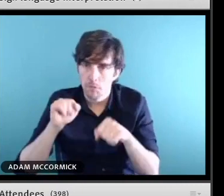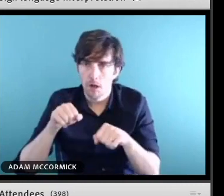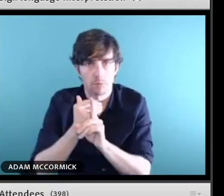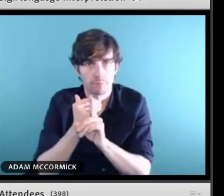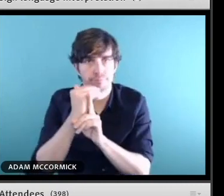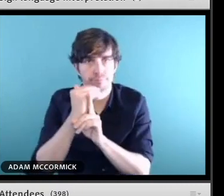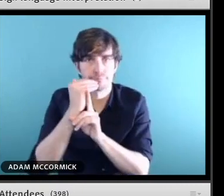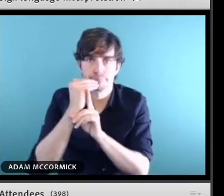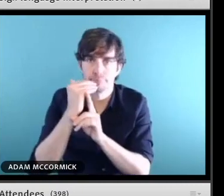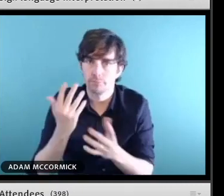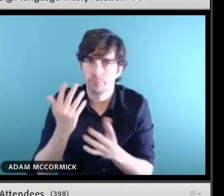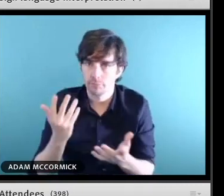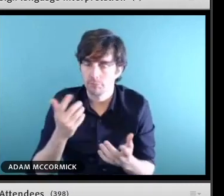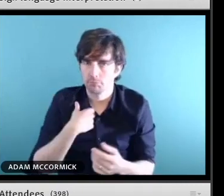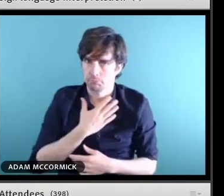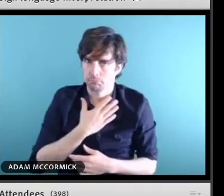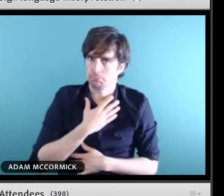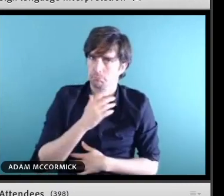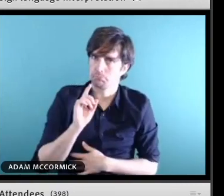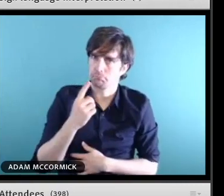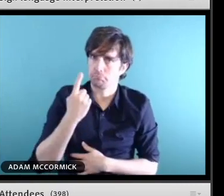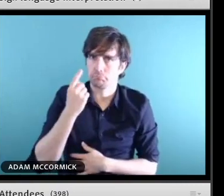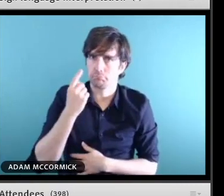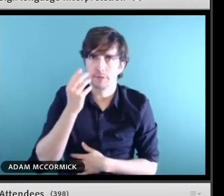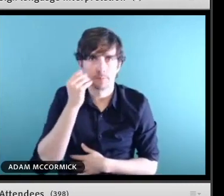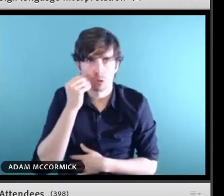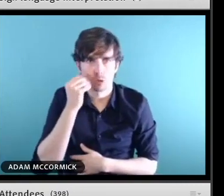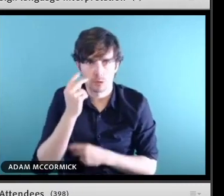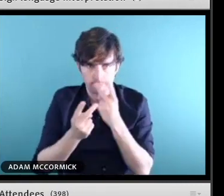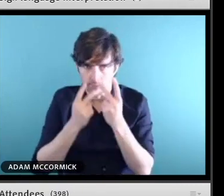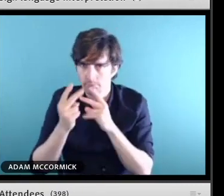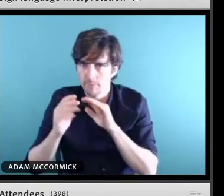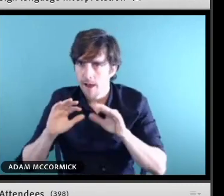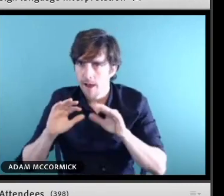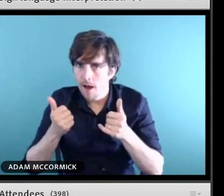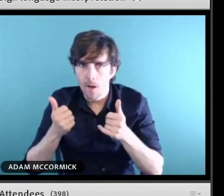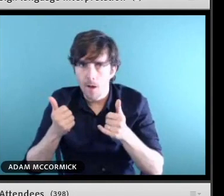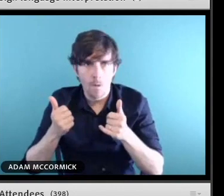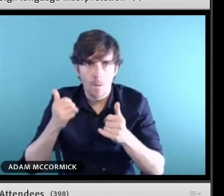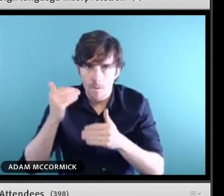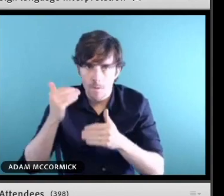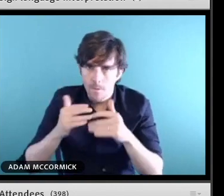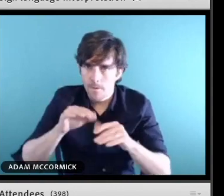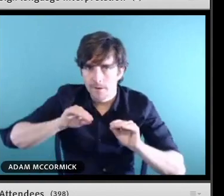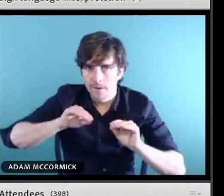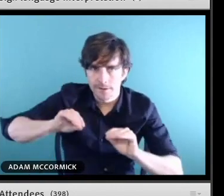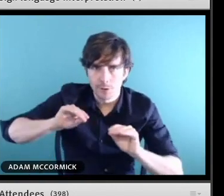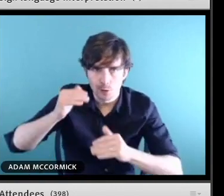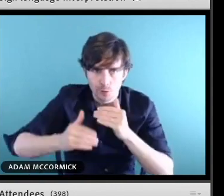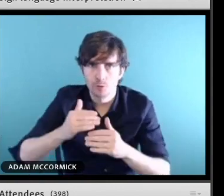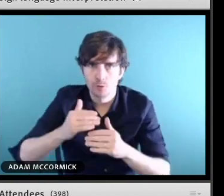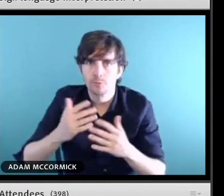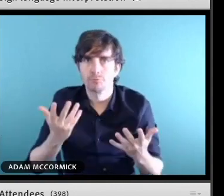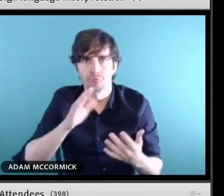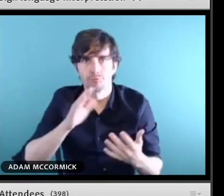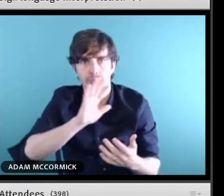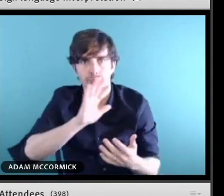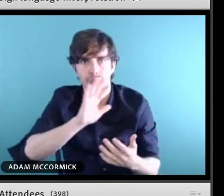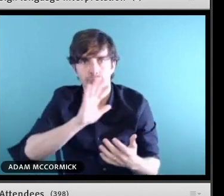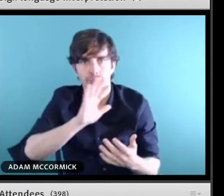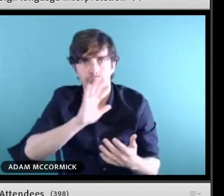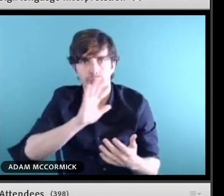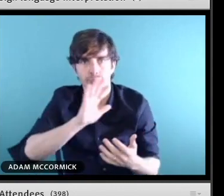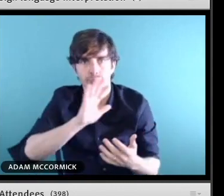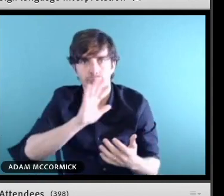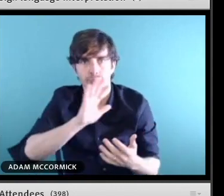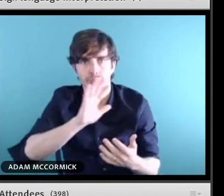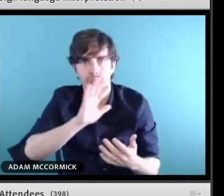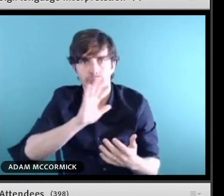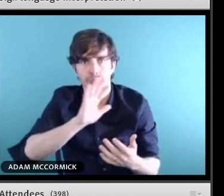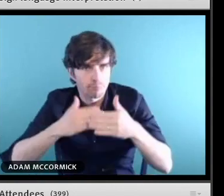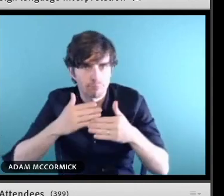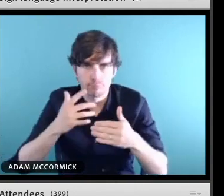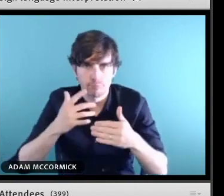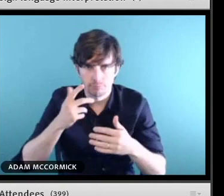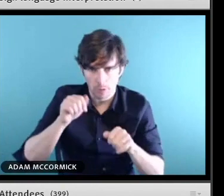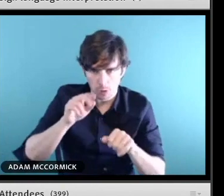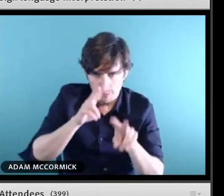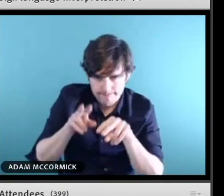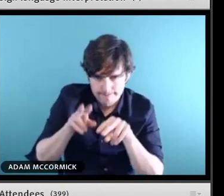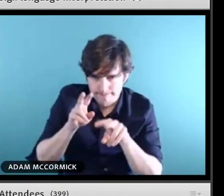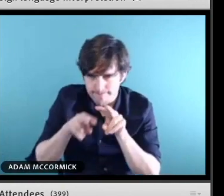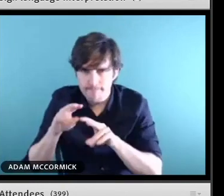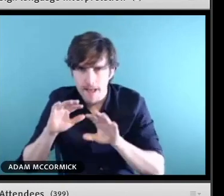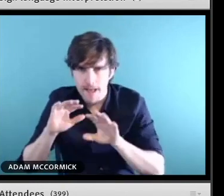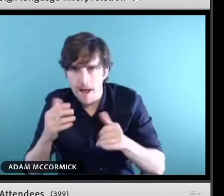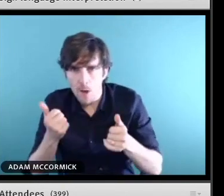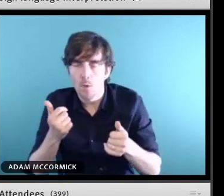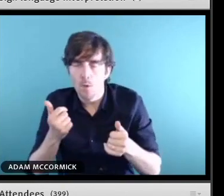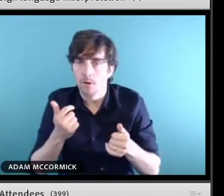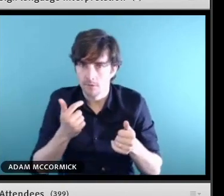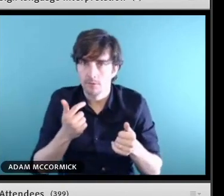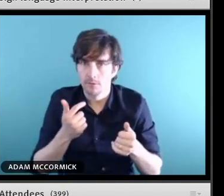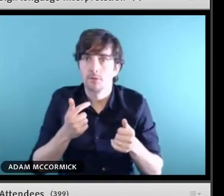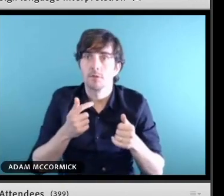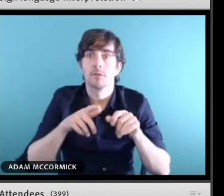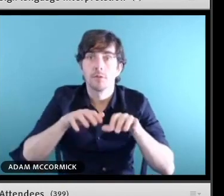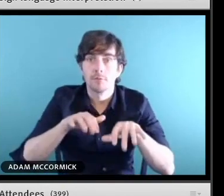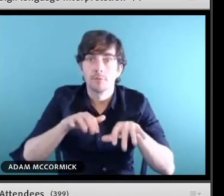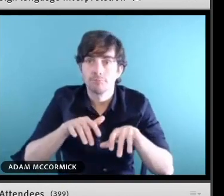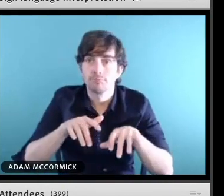impacts of persons with disabilities and other at risk groups. Inclusive information and